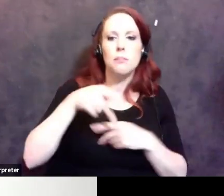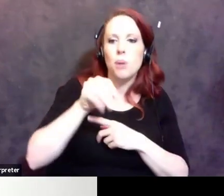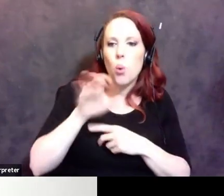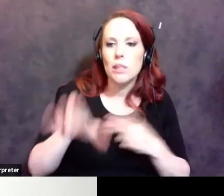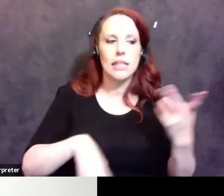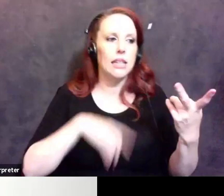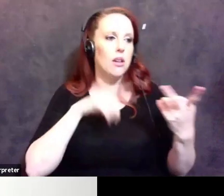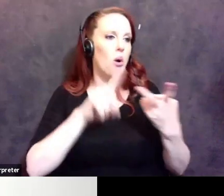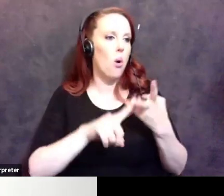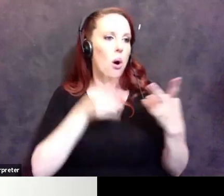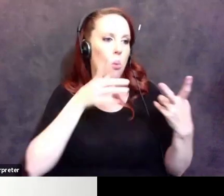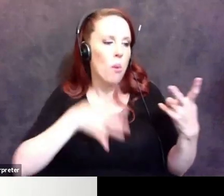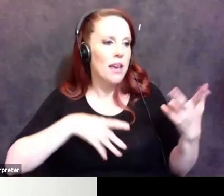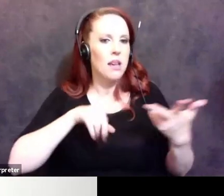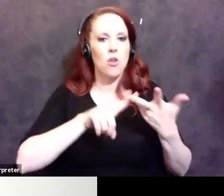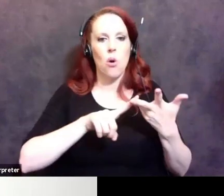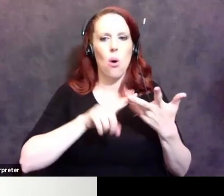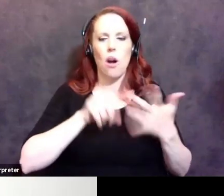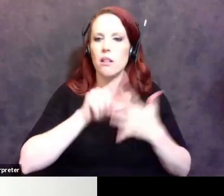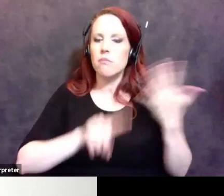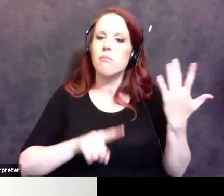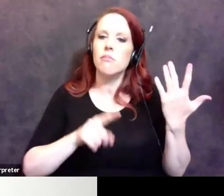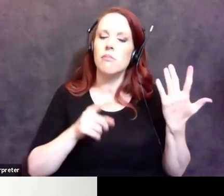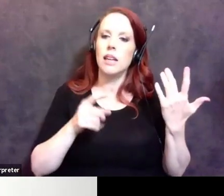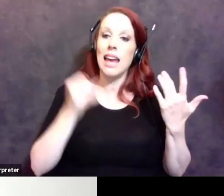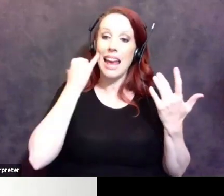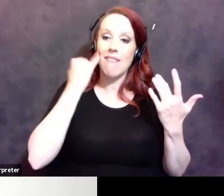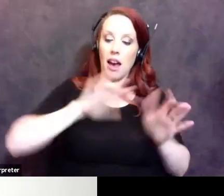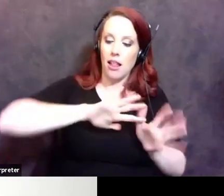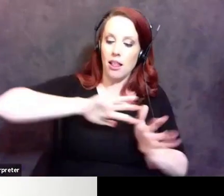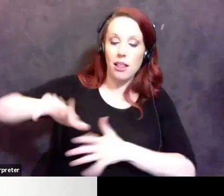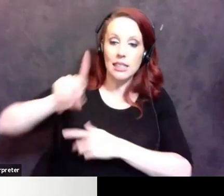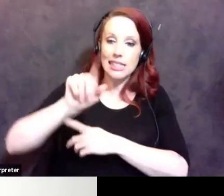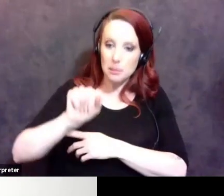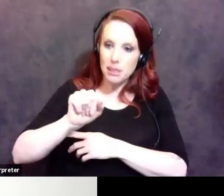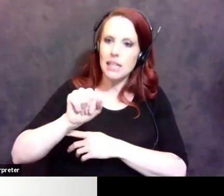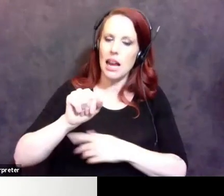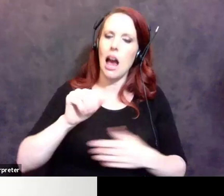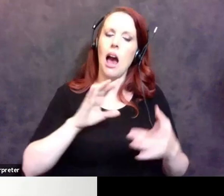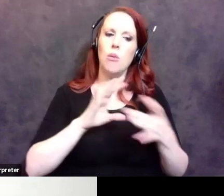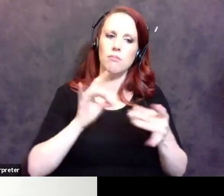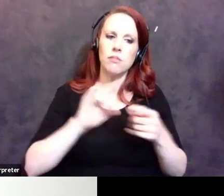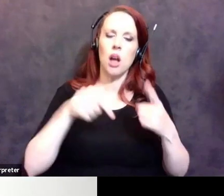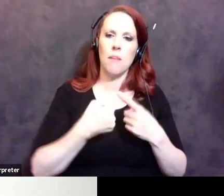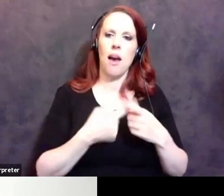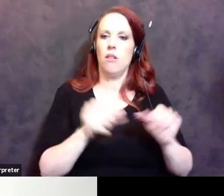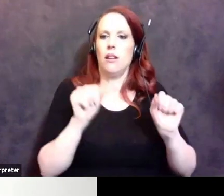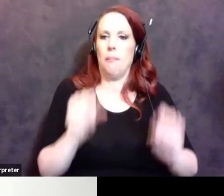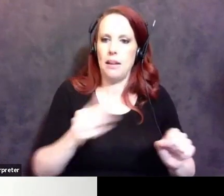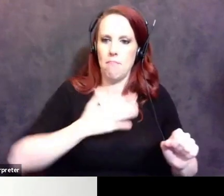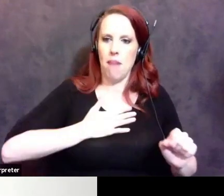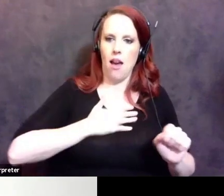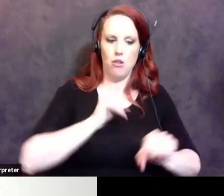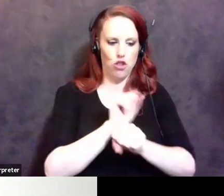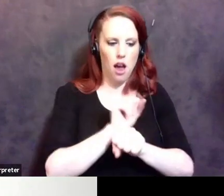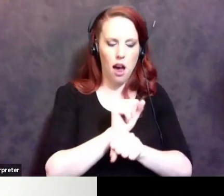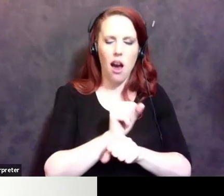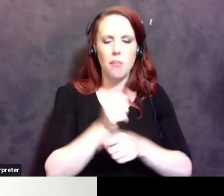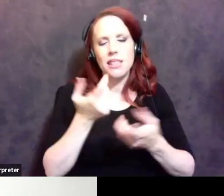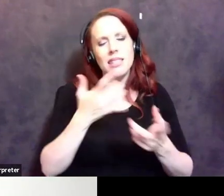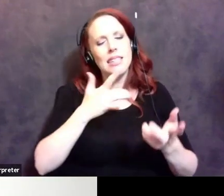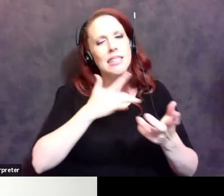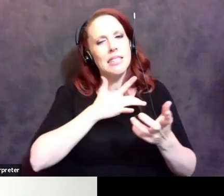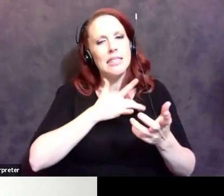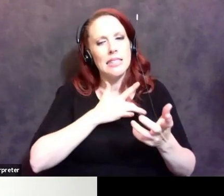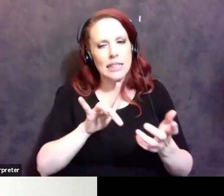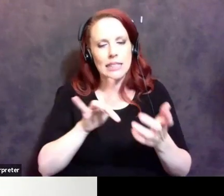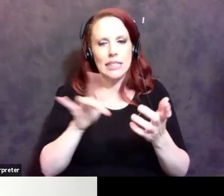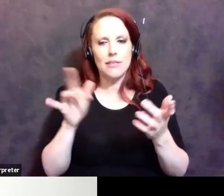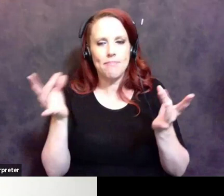woman. Very sensitive nuance I want to bring on here. But, yeah, I think, for me, person